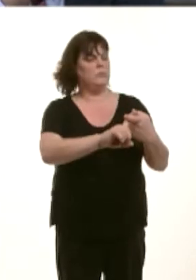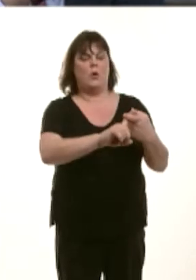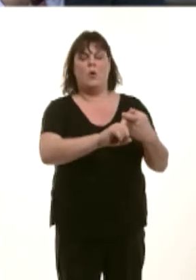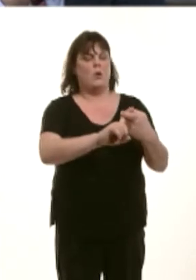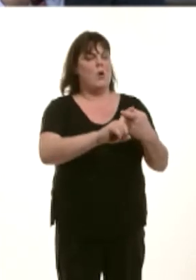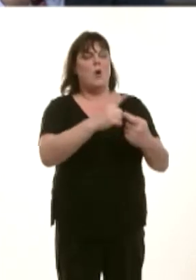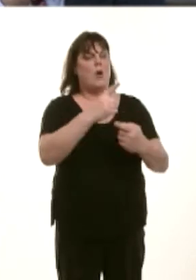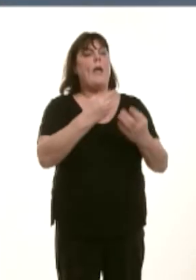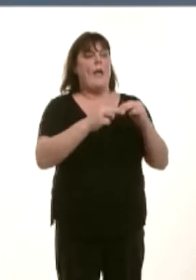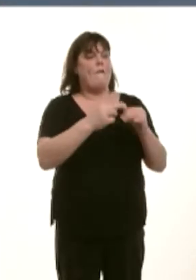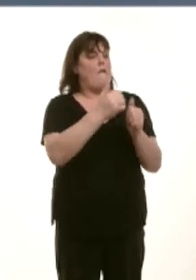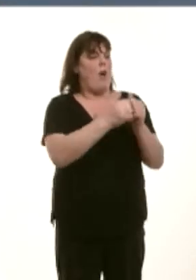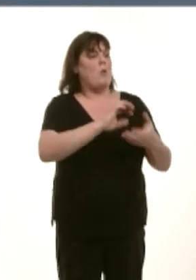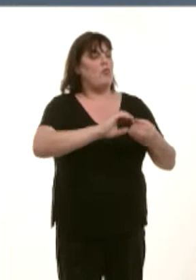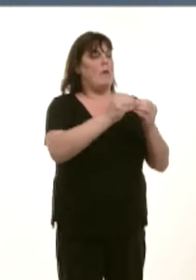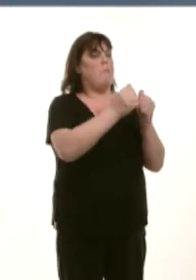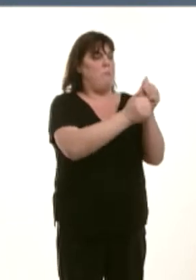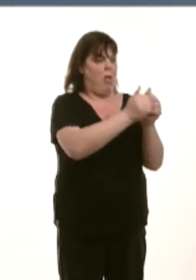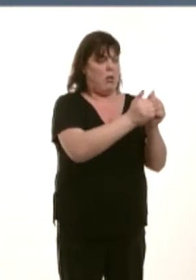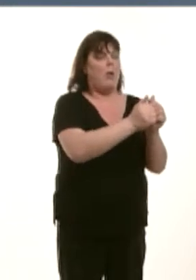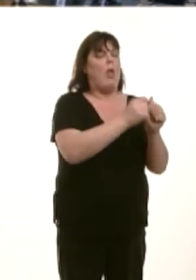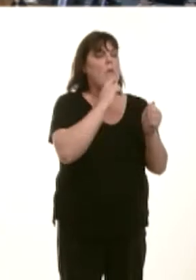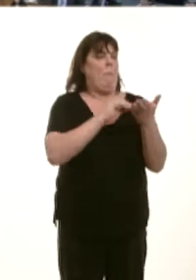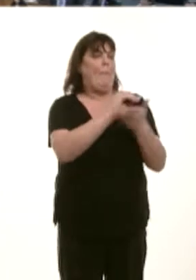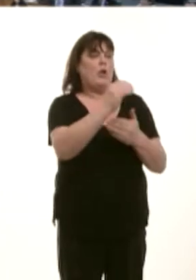farmers deserve to be paid for what they’ve produced.